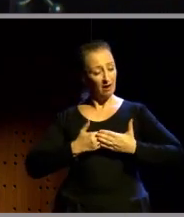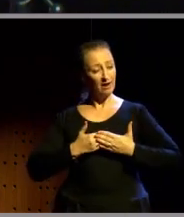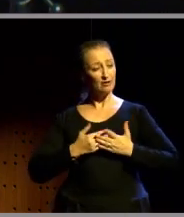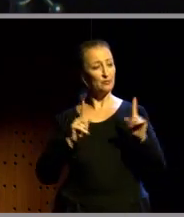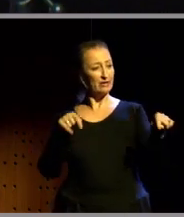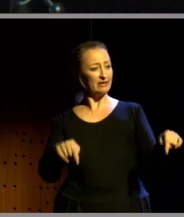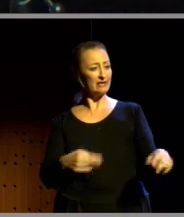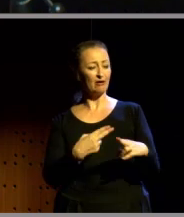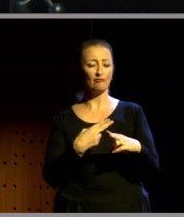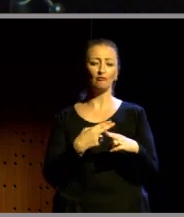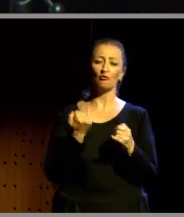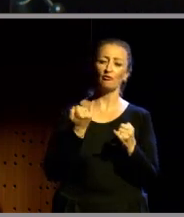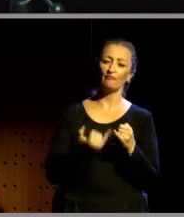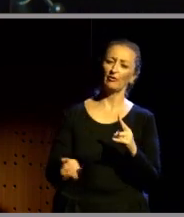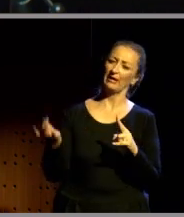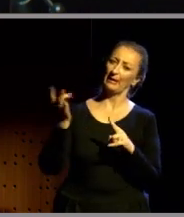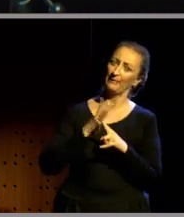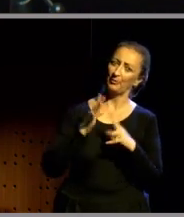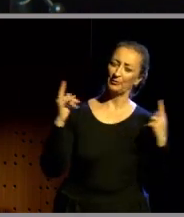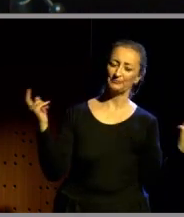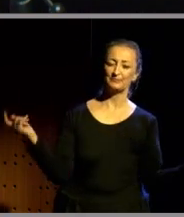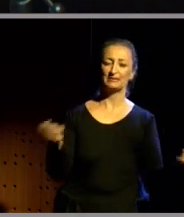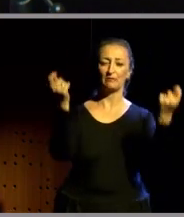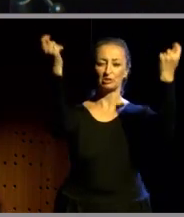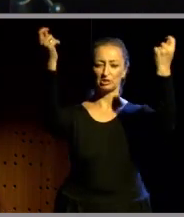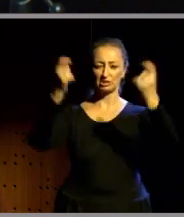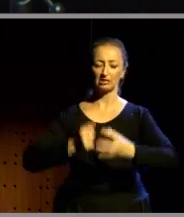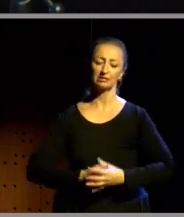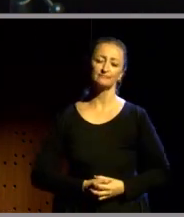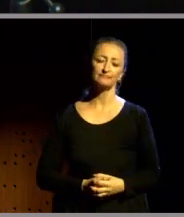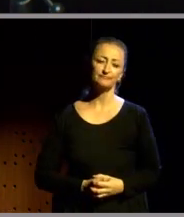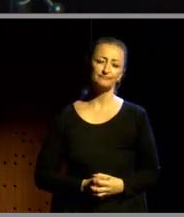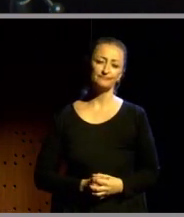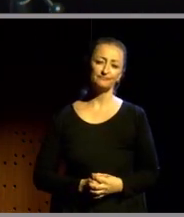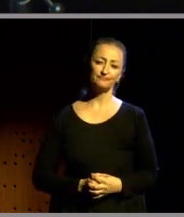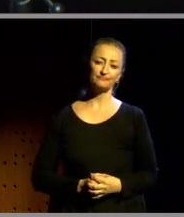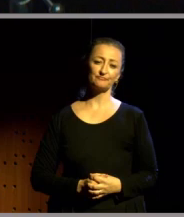a very important celebration. We are celebrating the outstanding